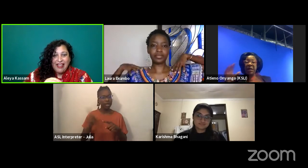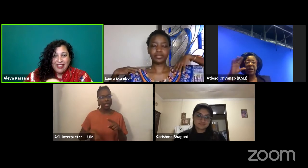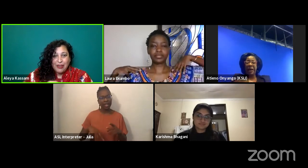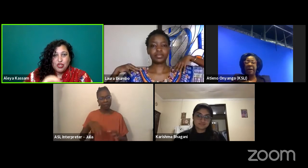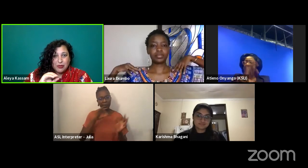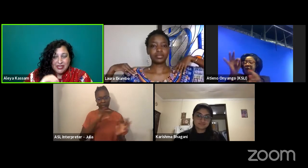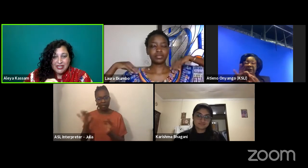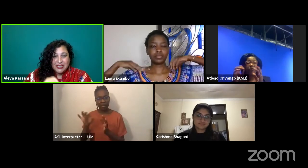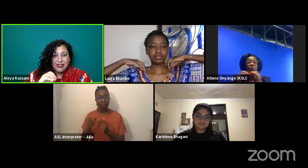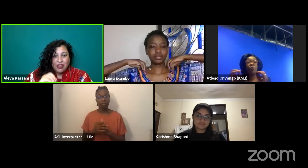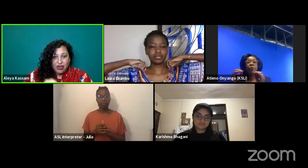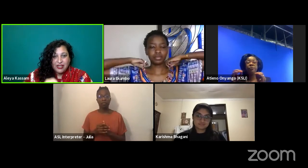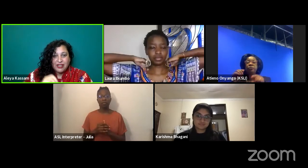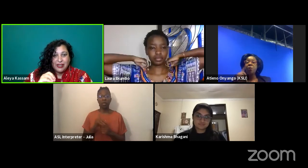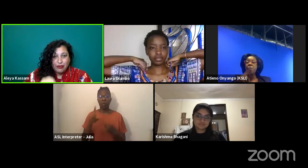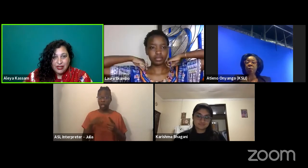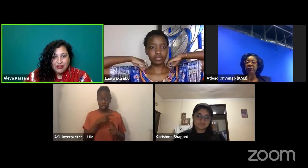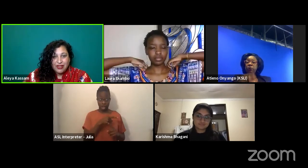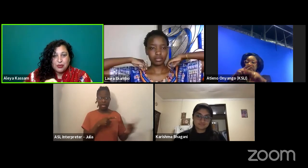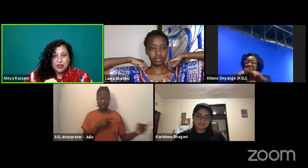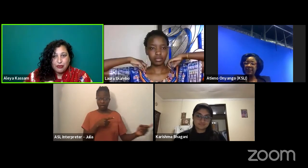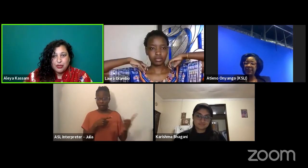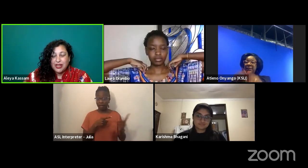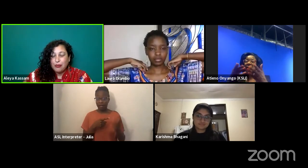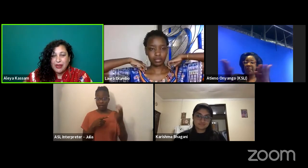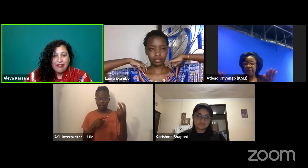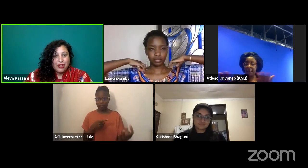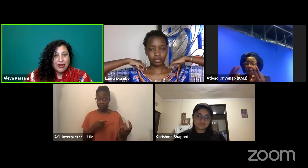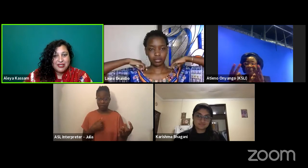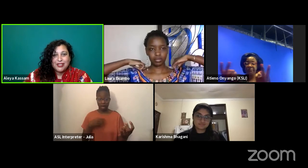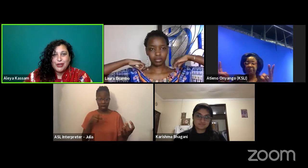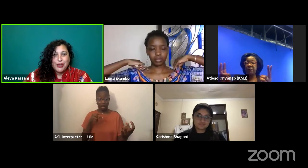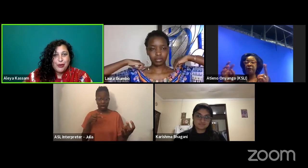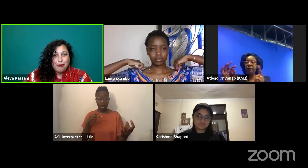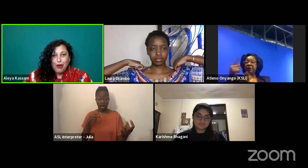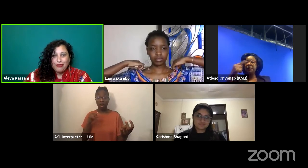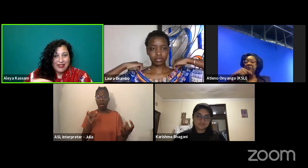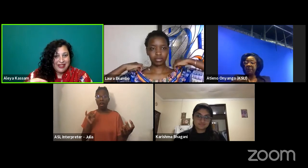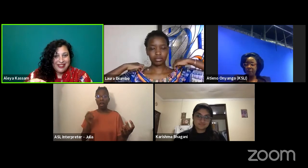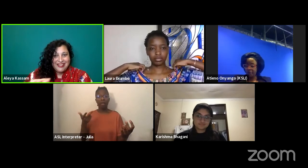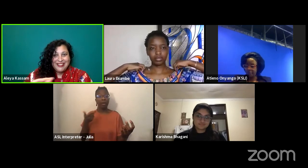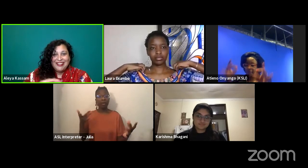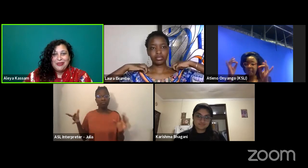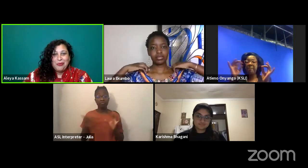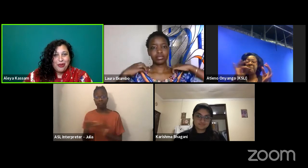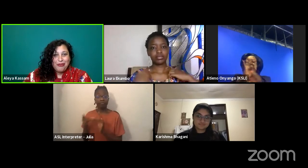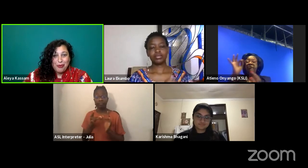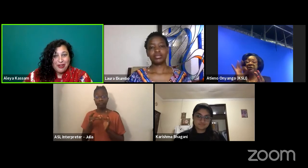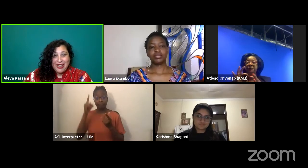And then when was sitting in the audience in front of us was the first time we ever got it perfectly word for word